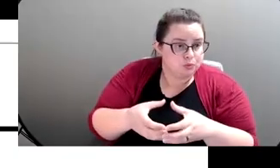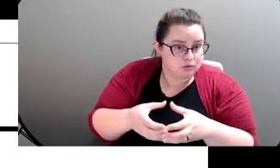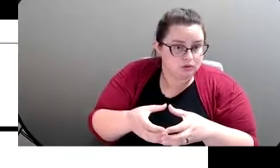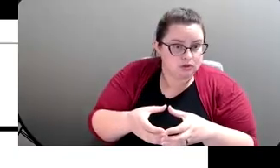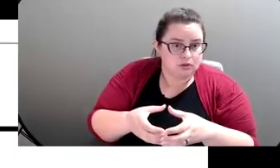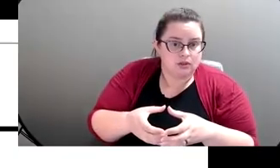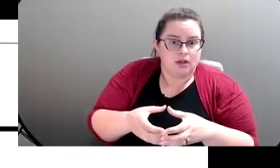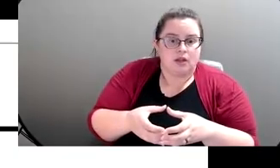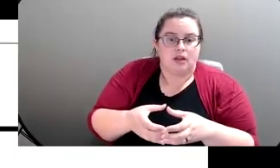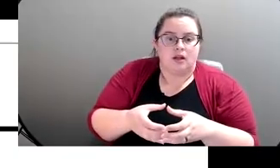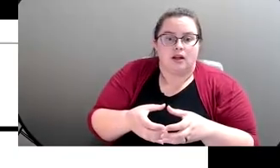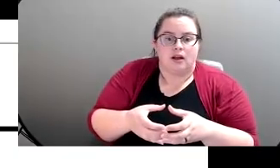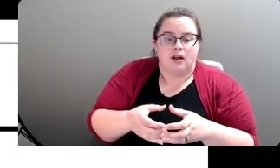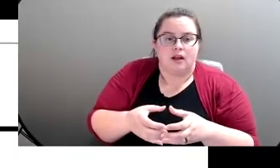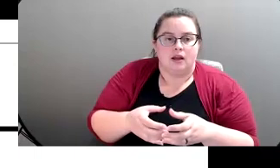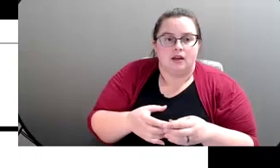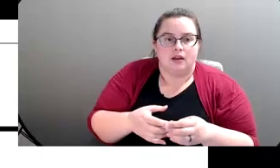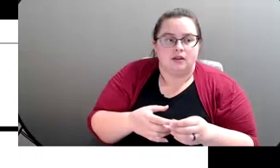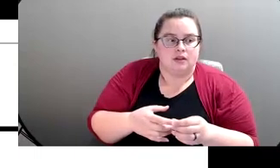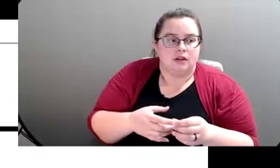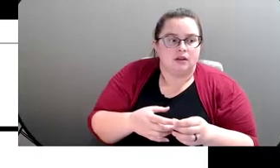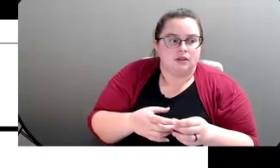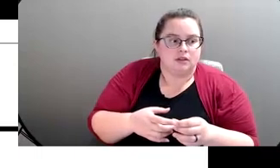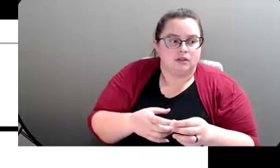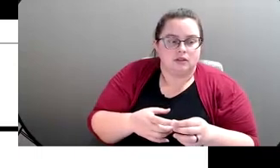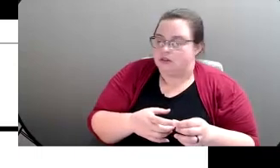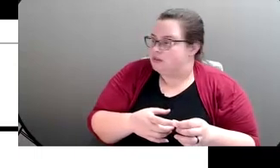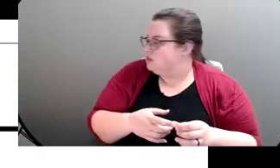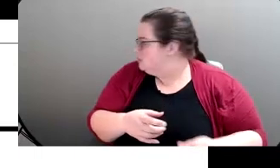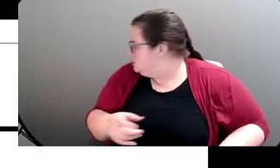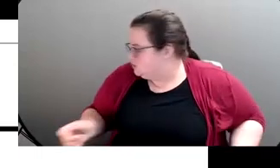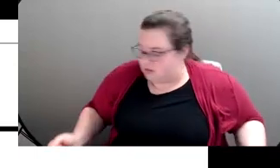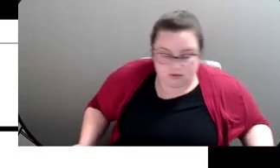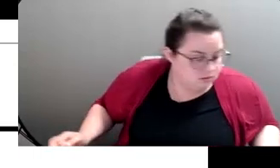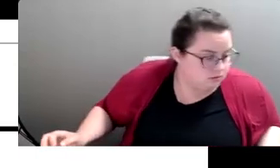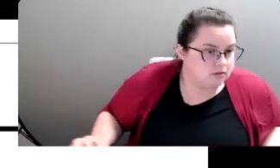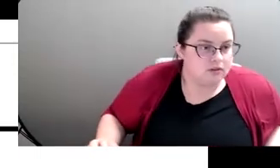and, we will have you first. Quickly introduce yourself.